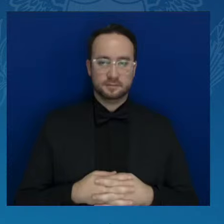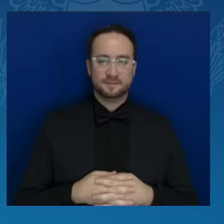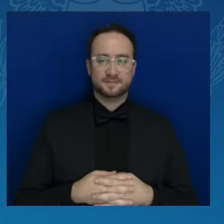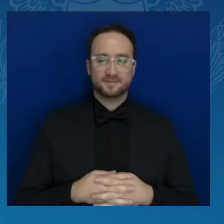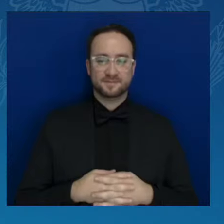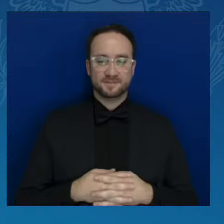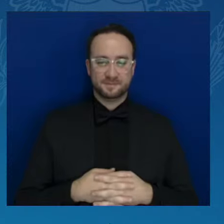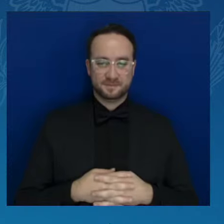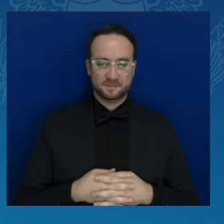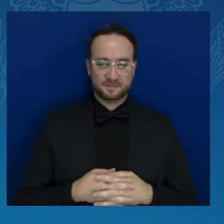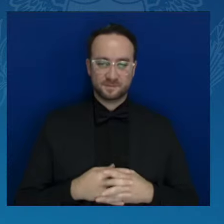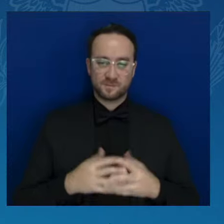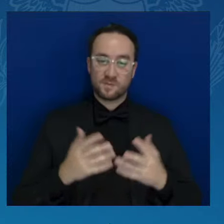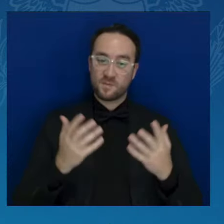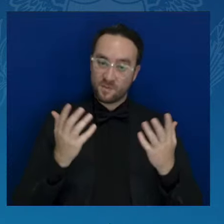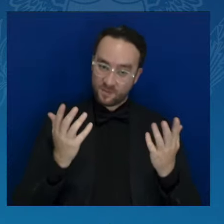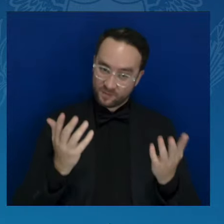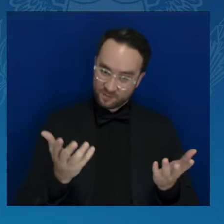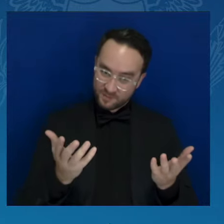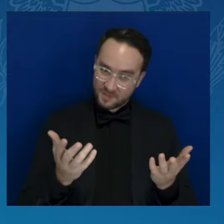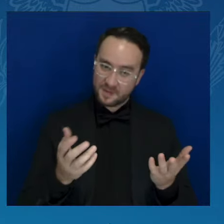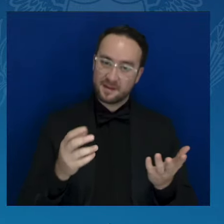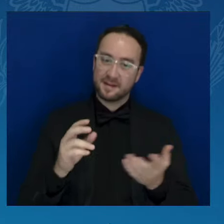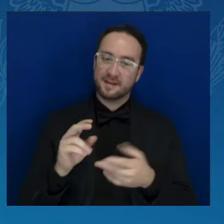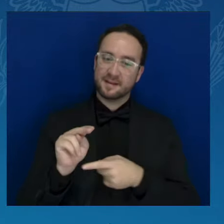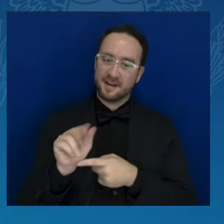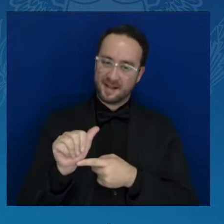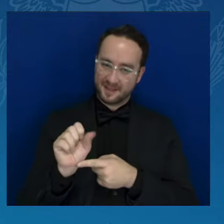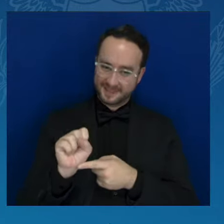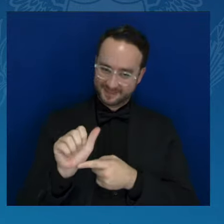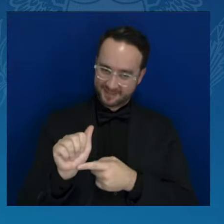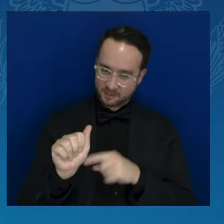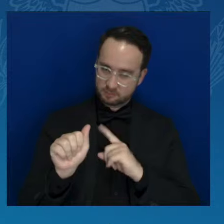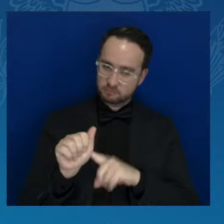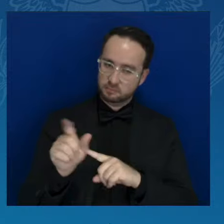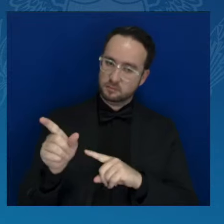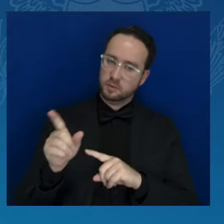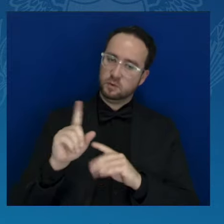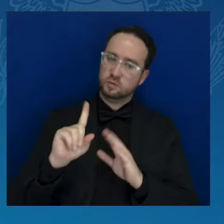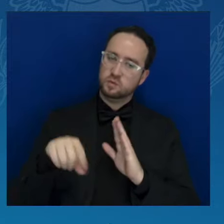And NASA's role includes the development and operation of leading edge Earth observation satellites.